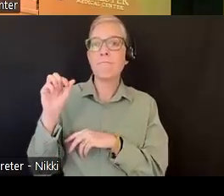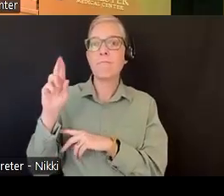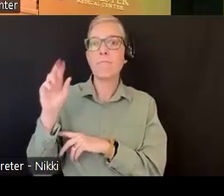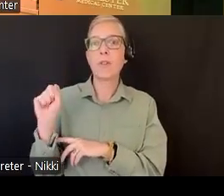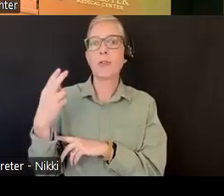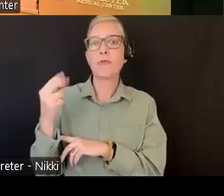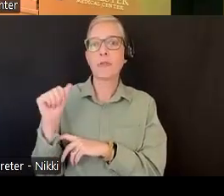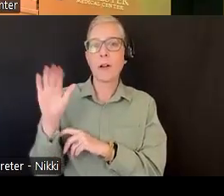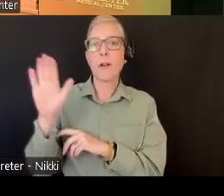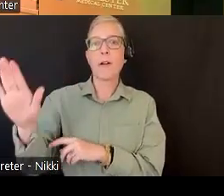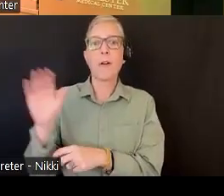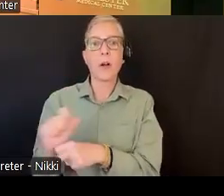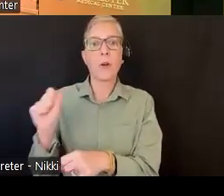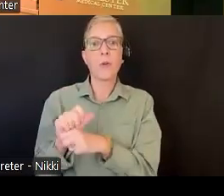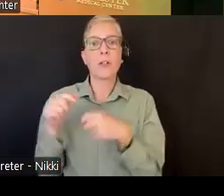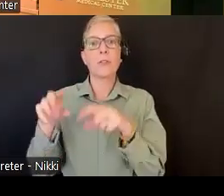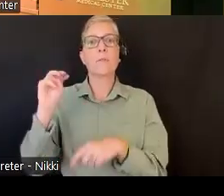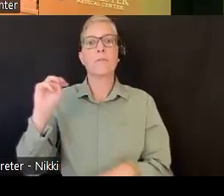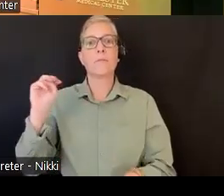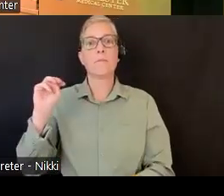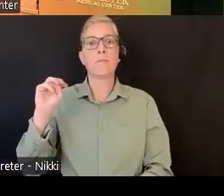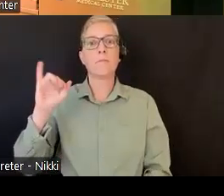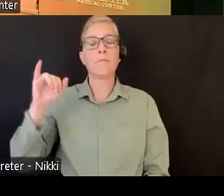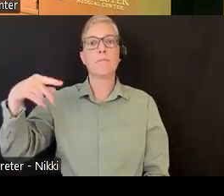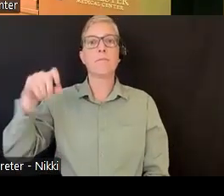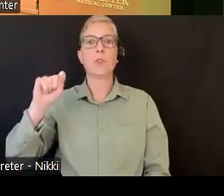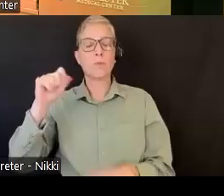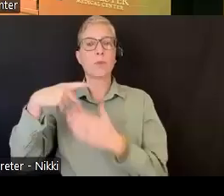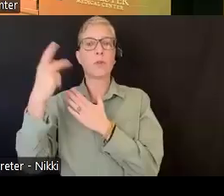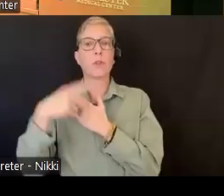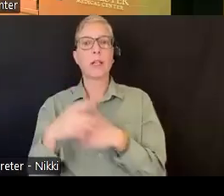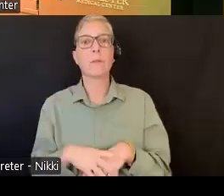really is interesting to see sort of all these efforts sort of converging on some of the same